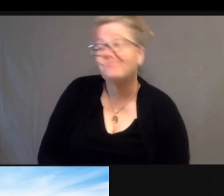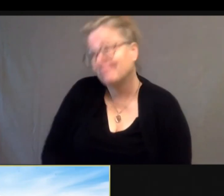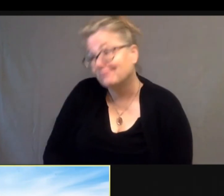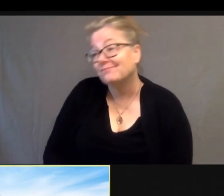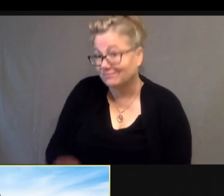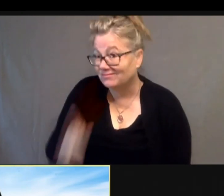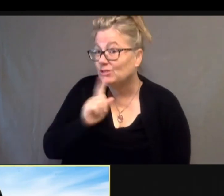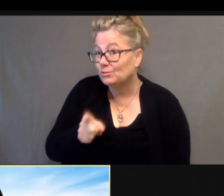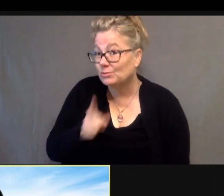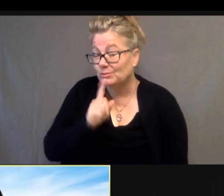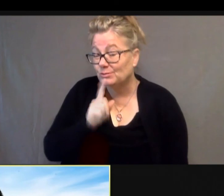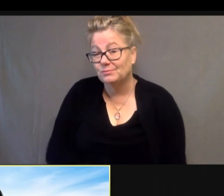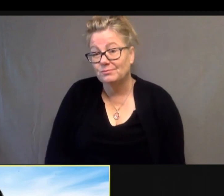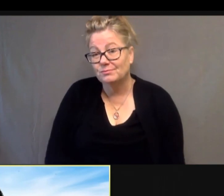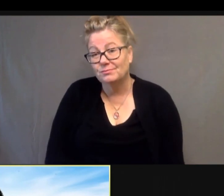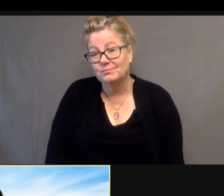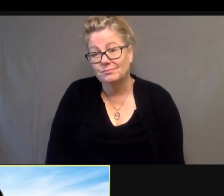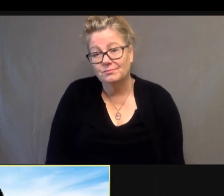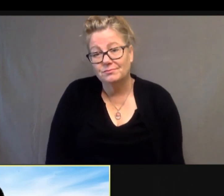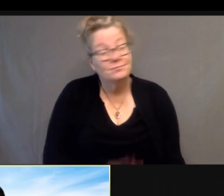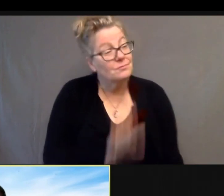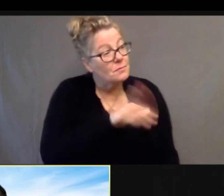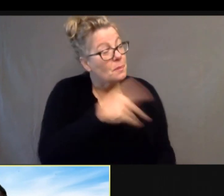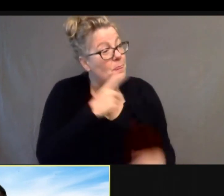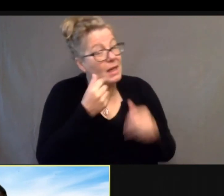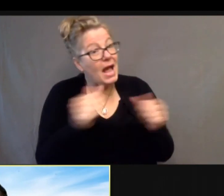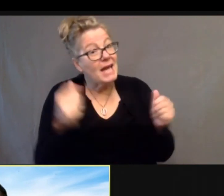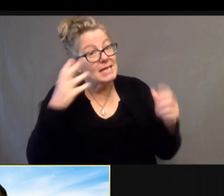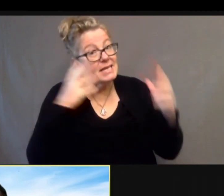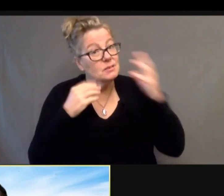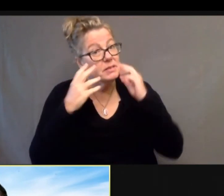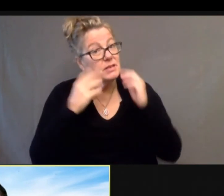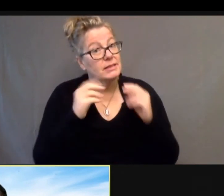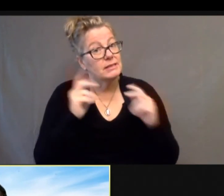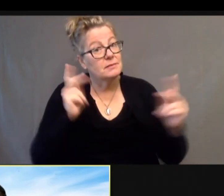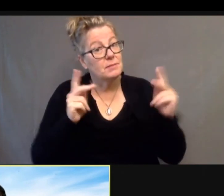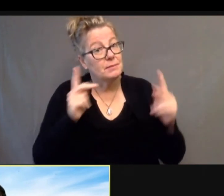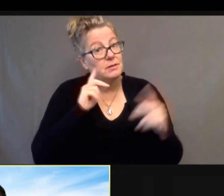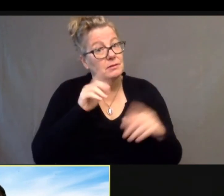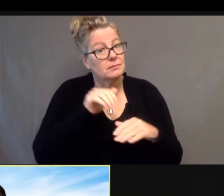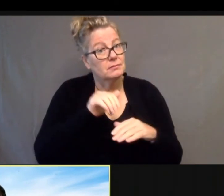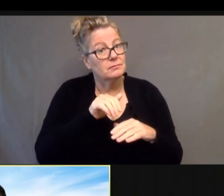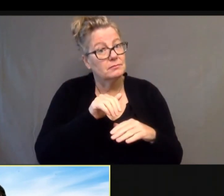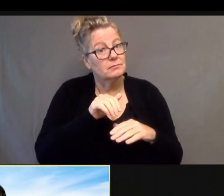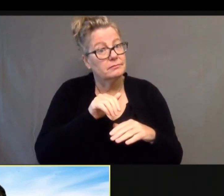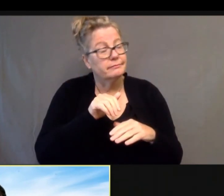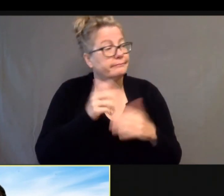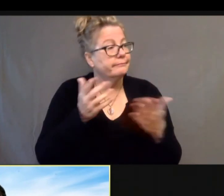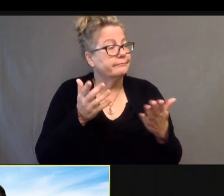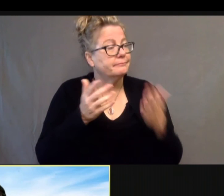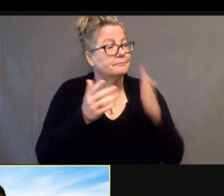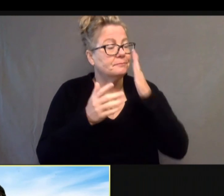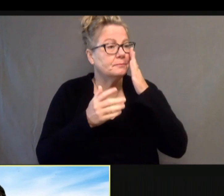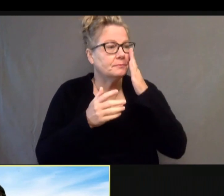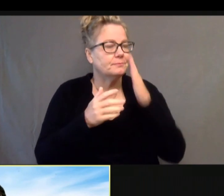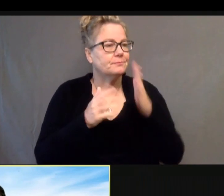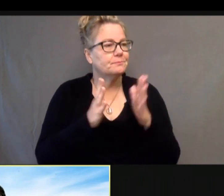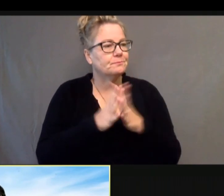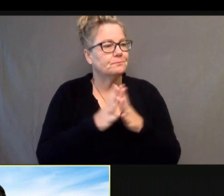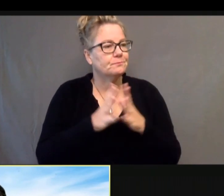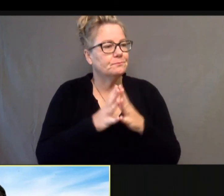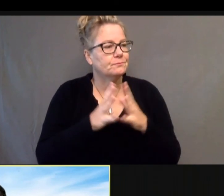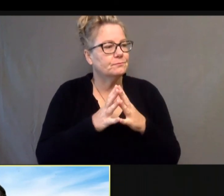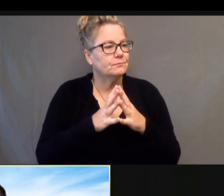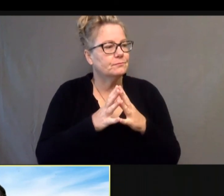Do you have any experience in people being sent to like cognitive or neuropsychiatric